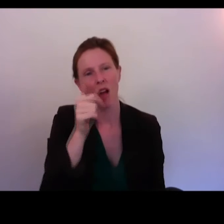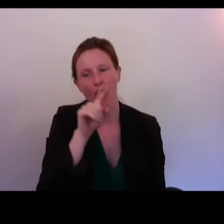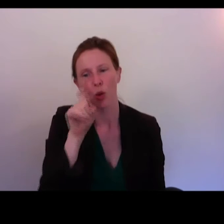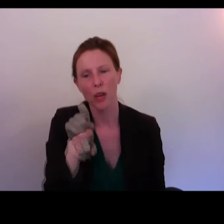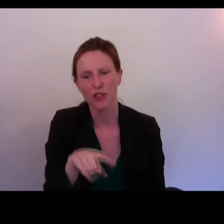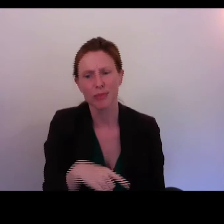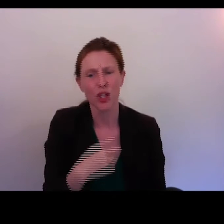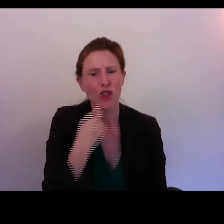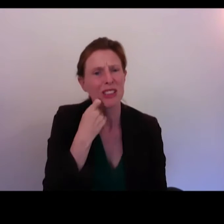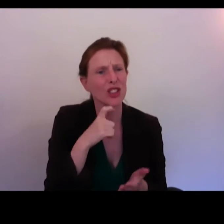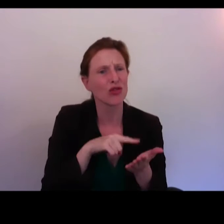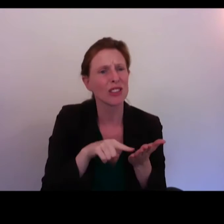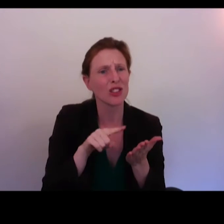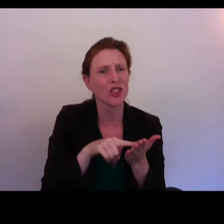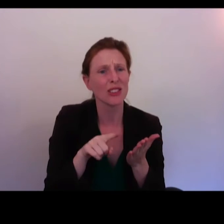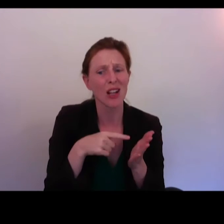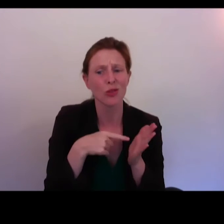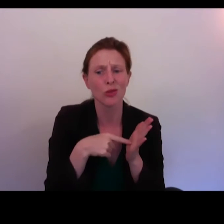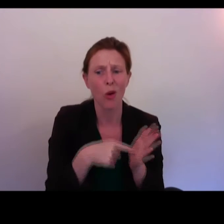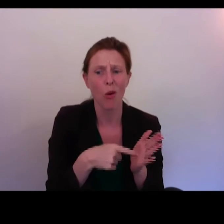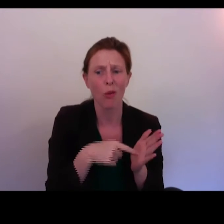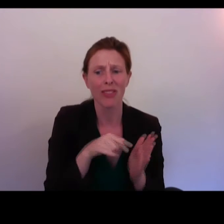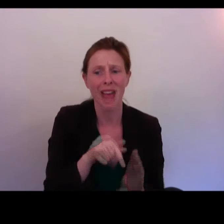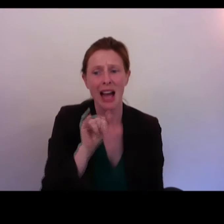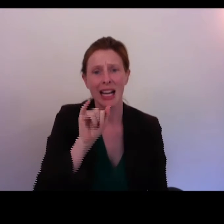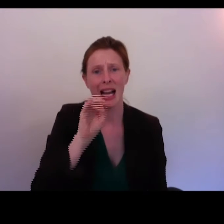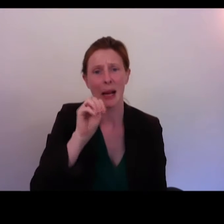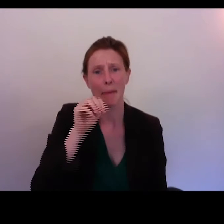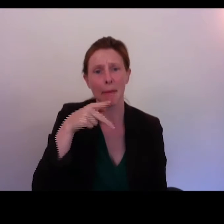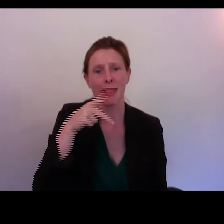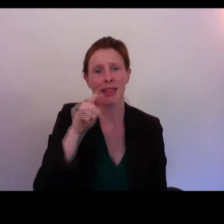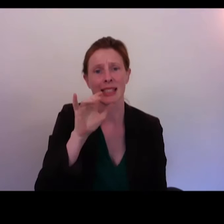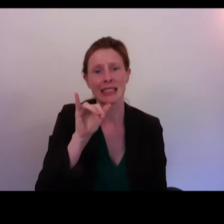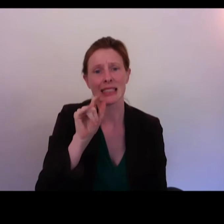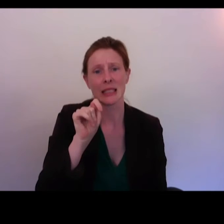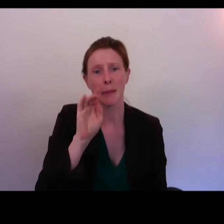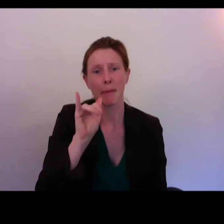Which leads me to another question. There has been research,